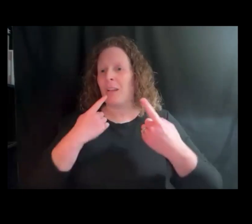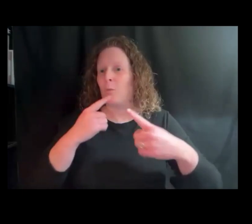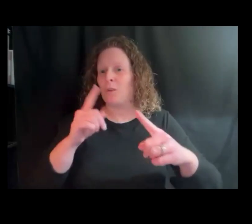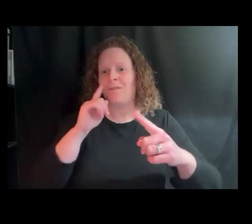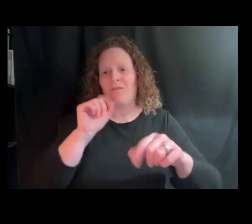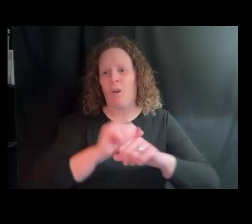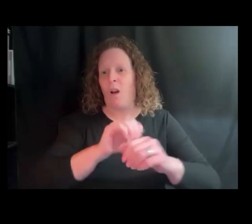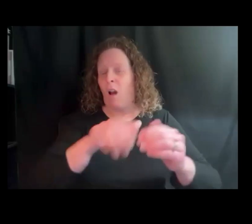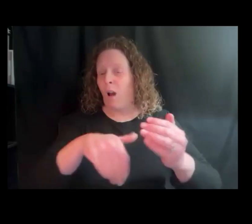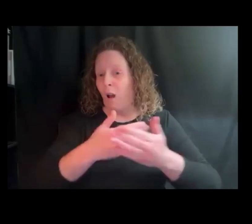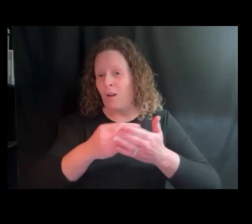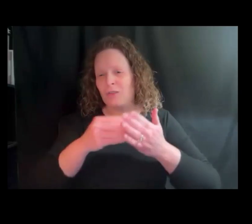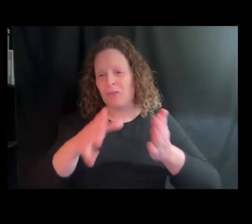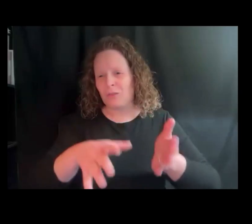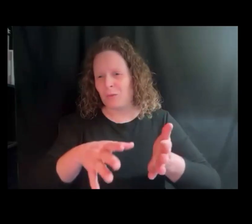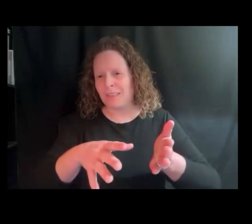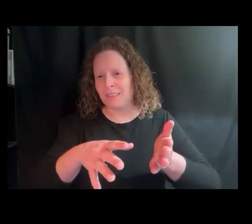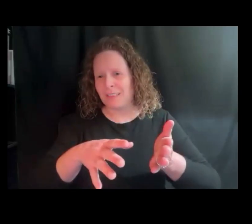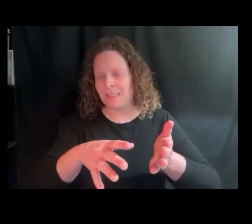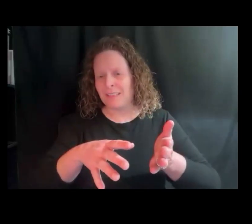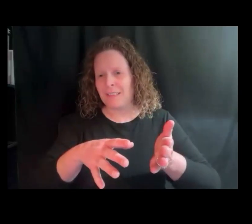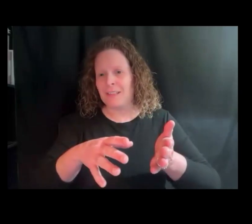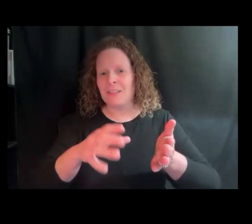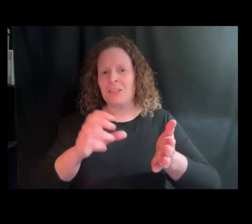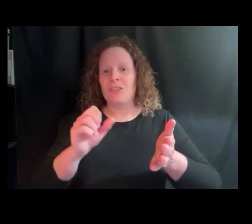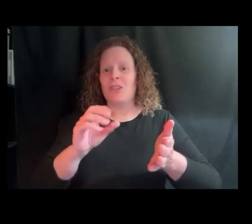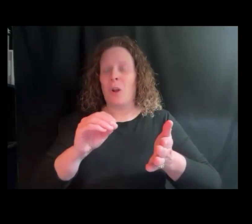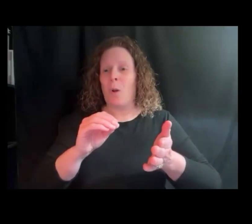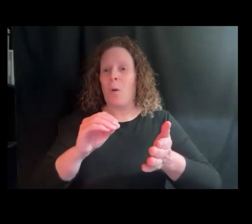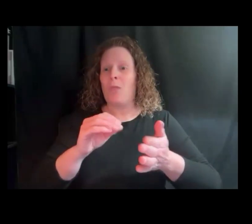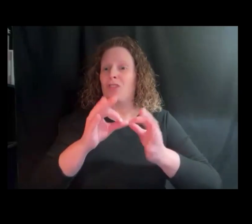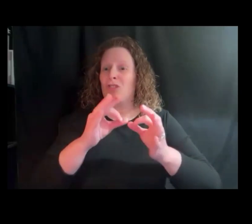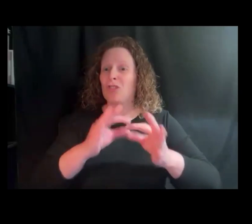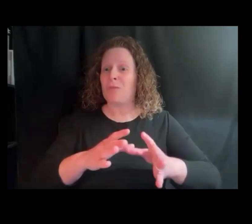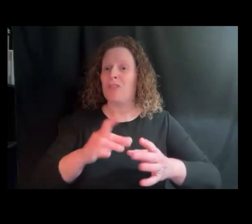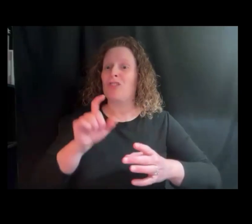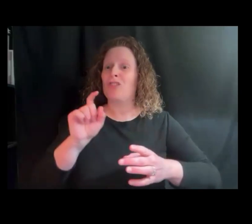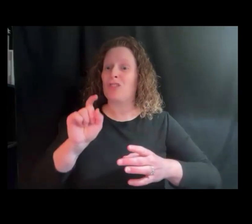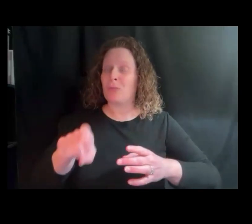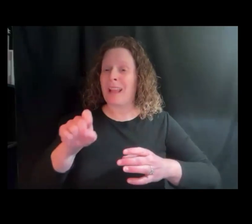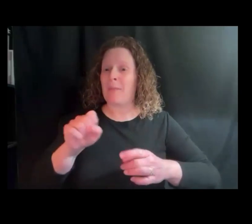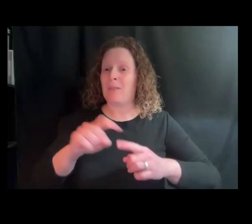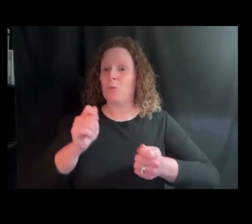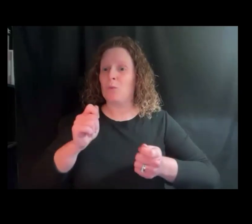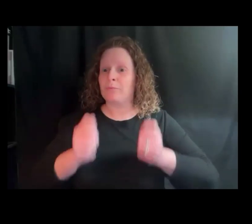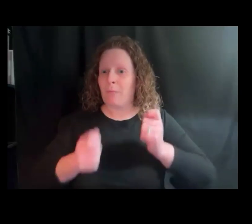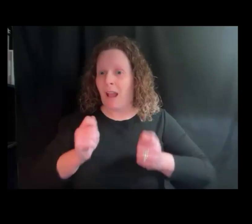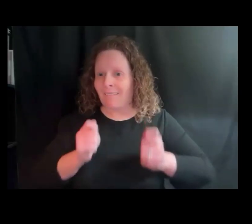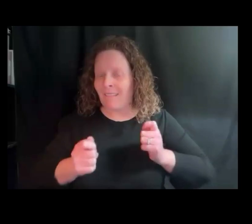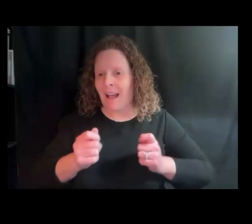That's a fact right? You can't come in as an interpreter and assume that your one style is gonna fit